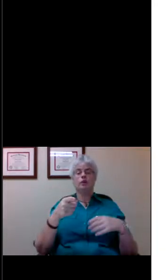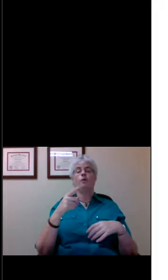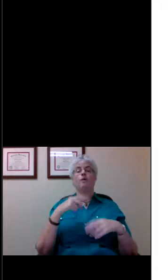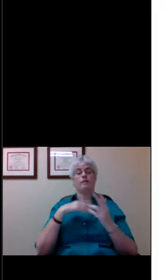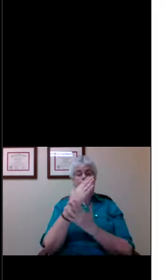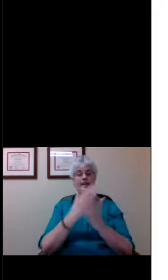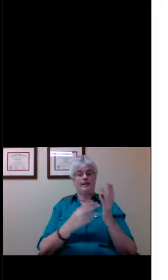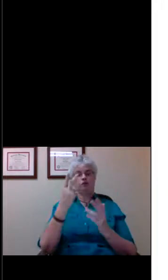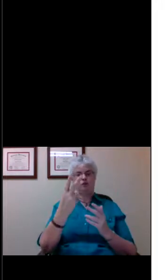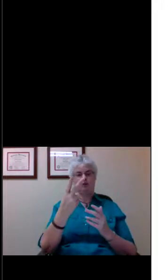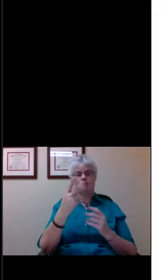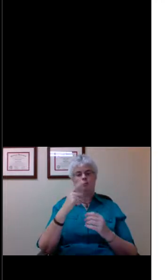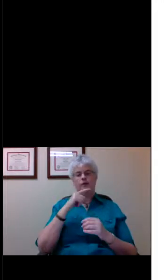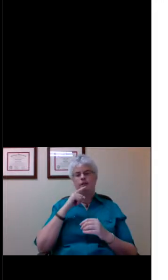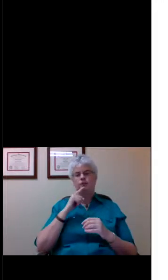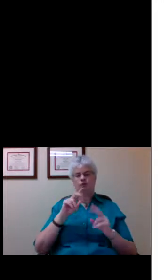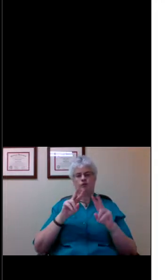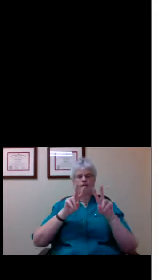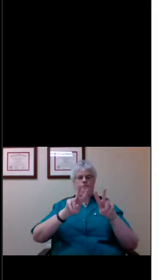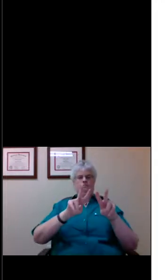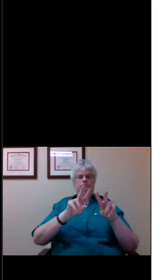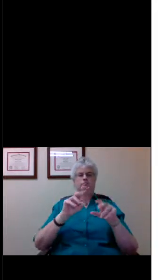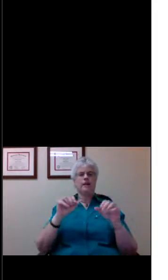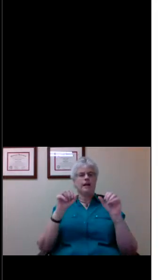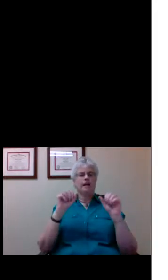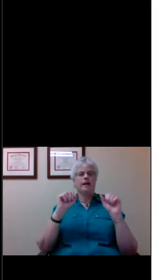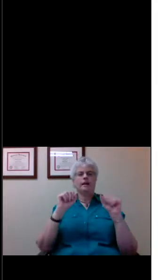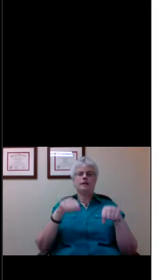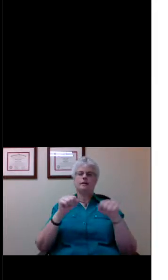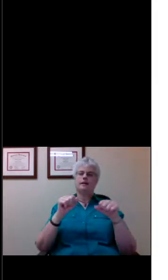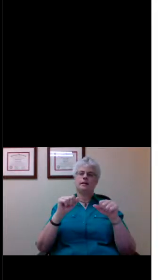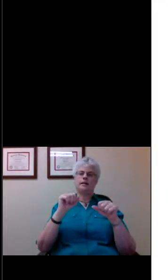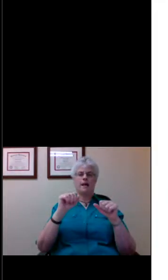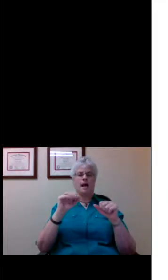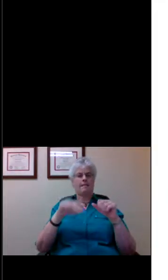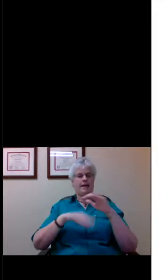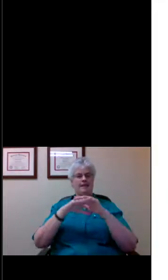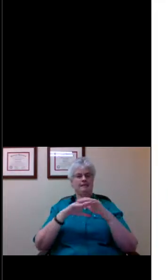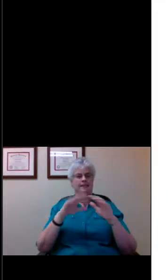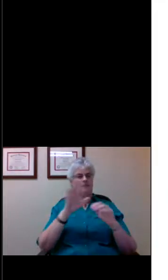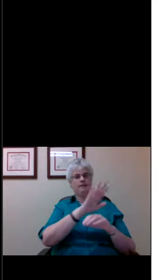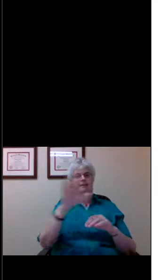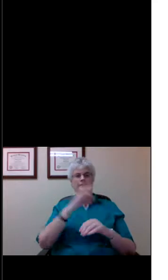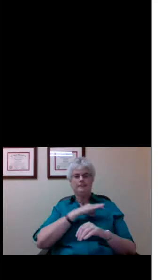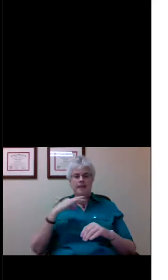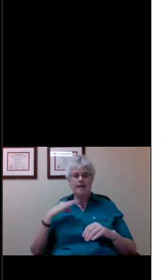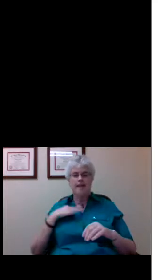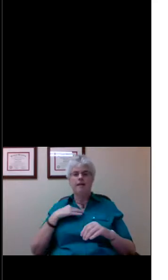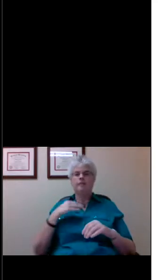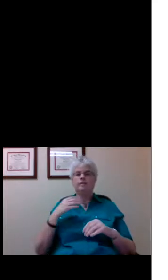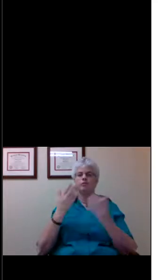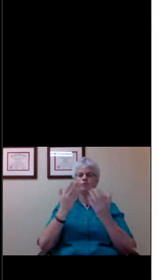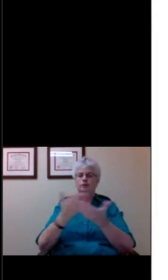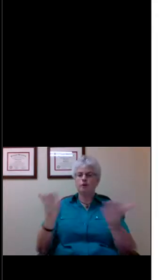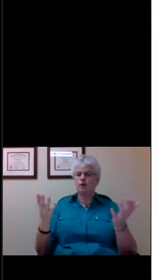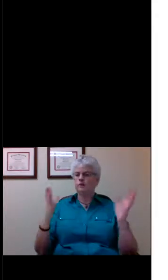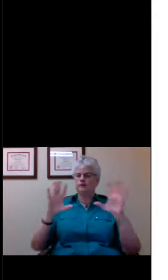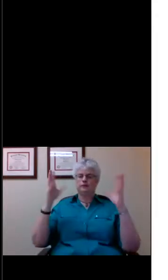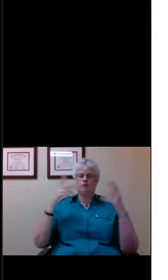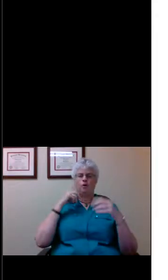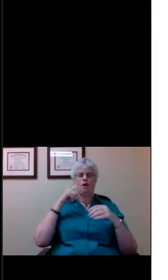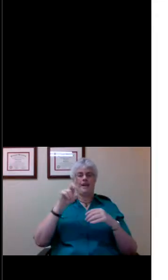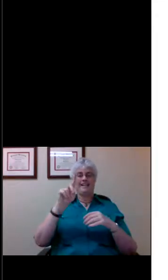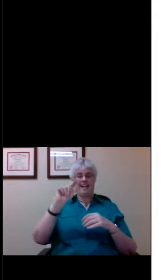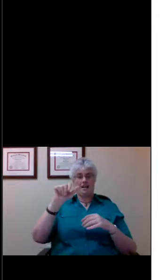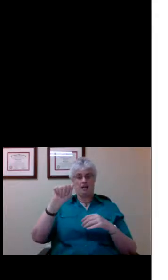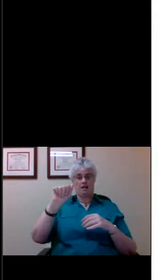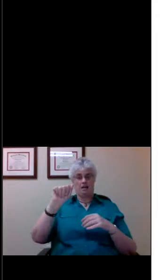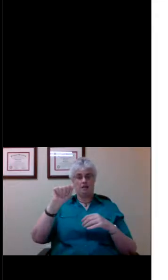For Phase 2, we were able to look at the capacity of the different program